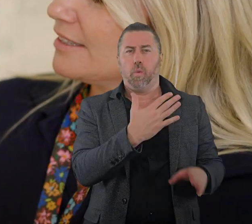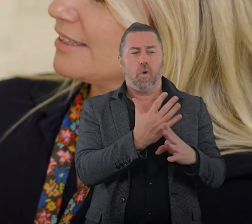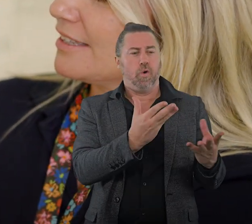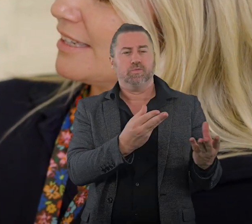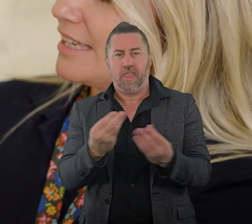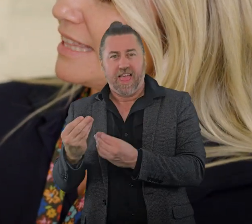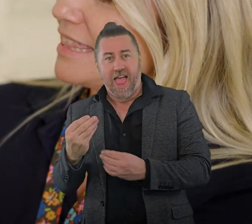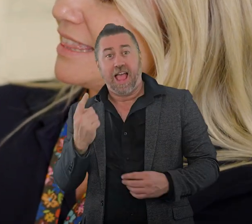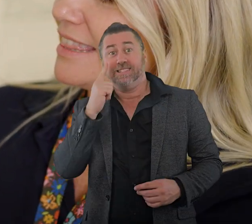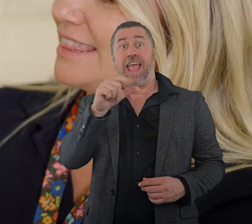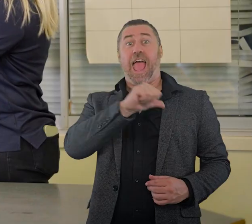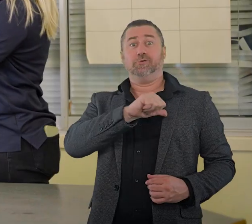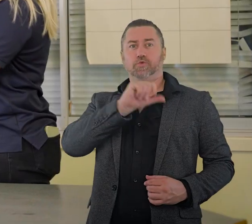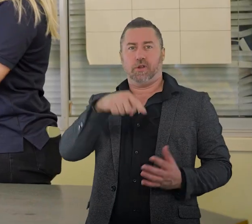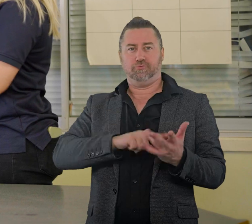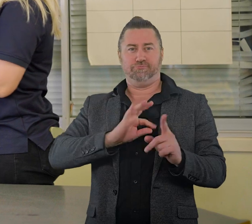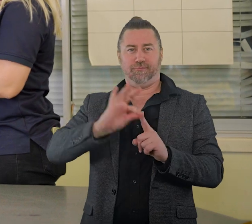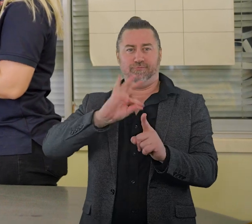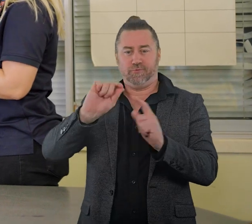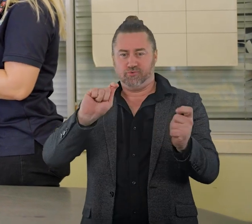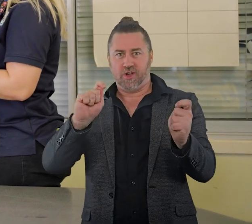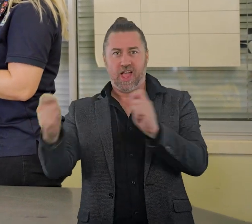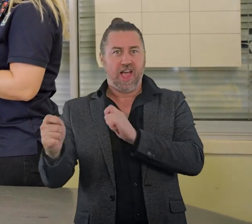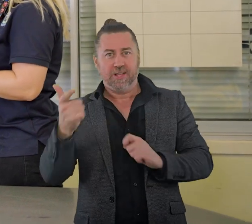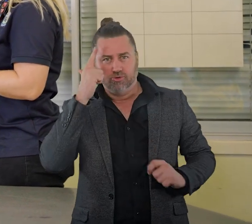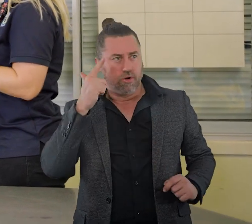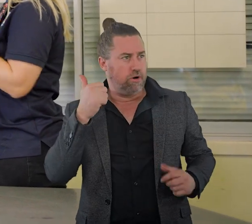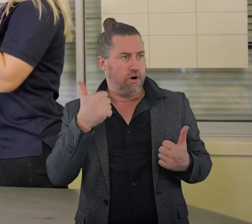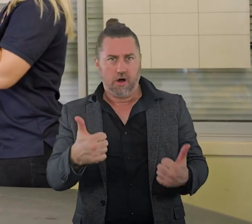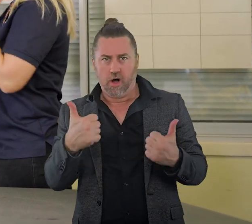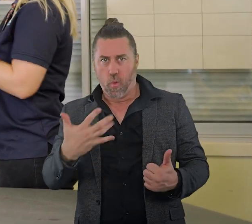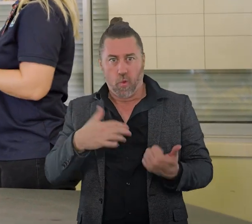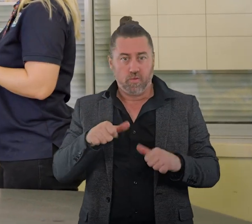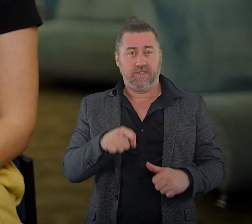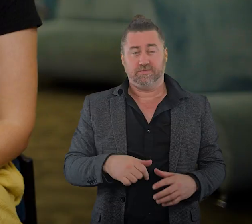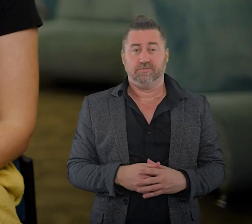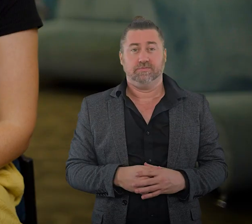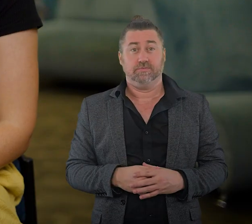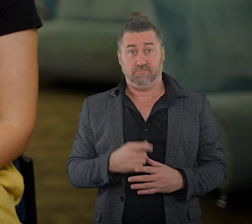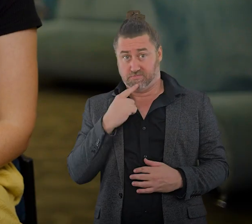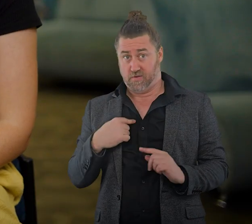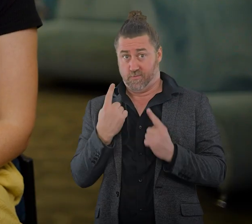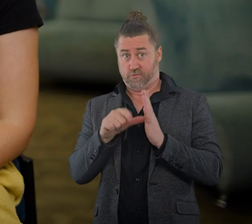they did start to turn around and become quite happy to use it. [Rachel] This is actually my first time using it,